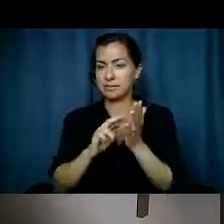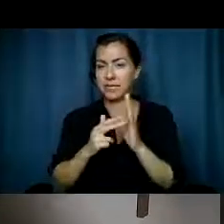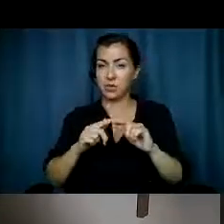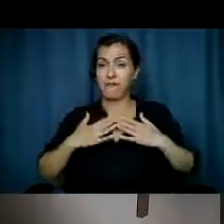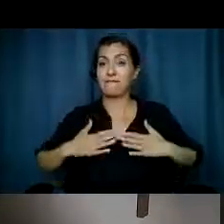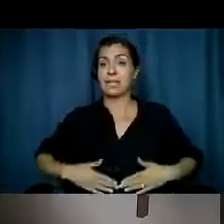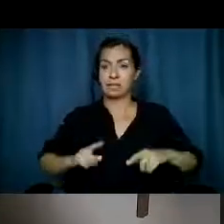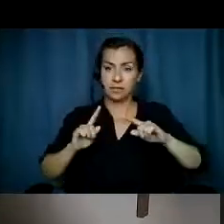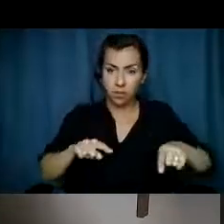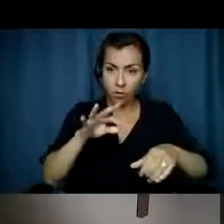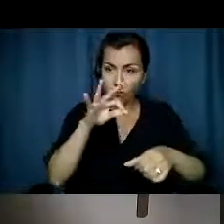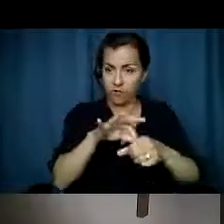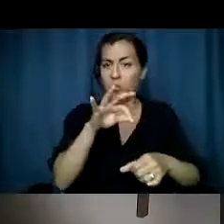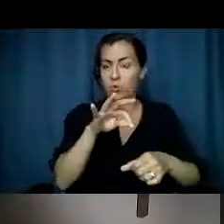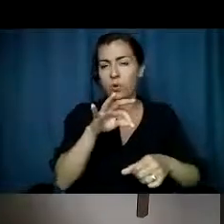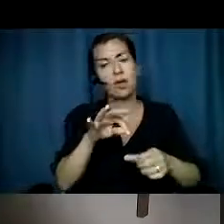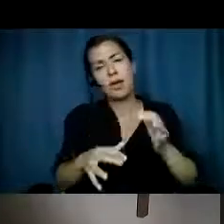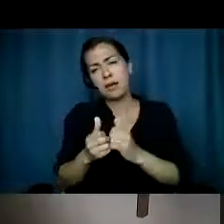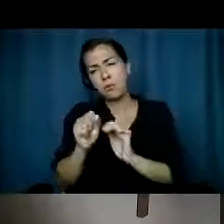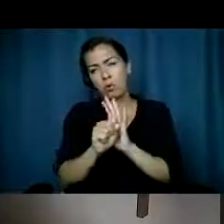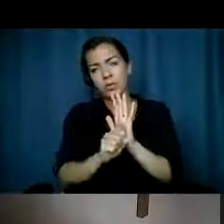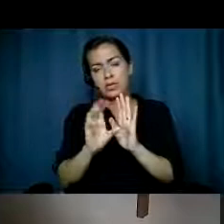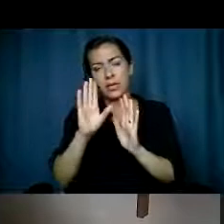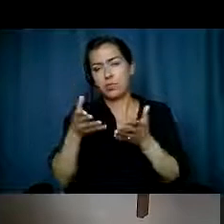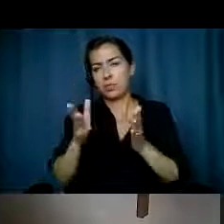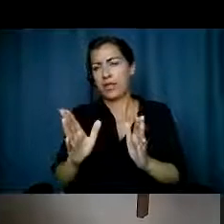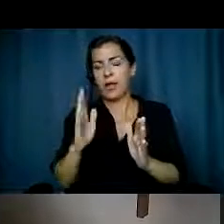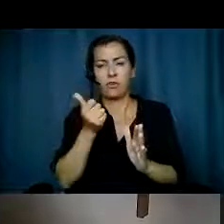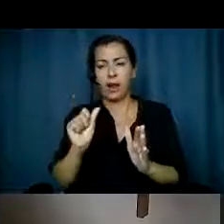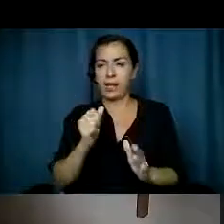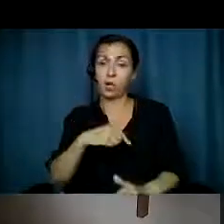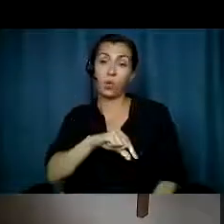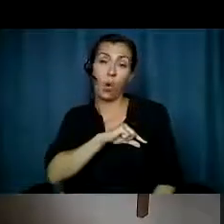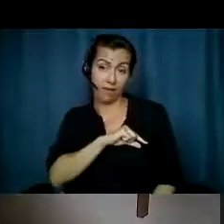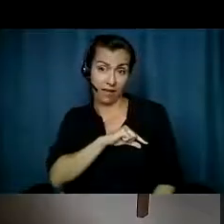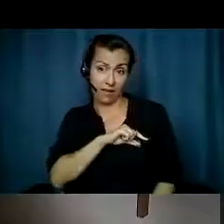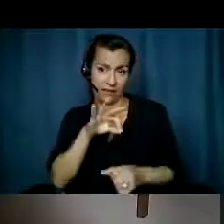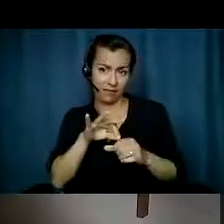lot of changes in the way that people vote. My hope, and I think the hope of all of us on this call,